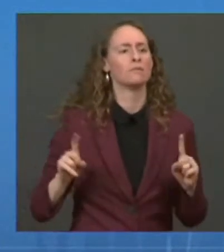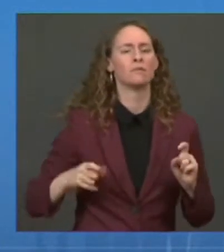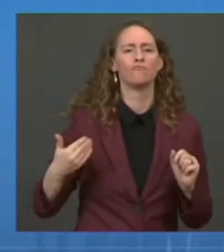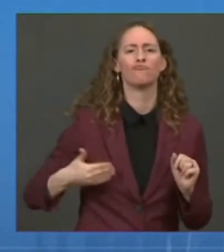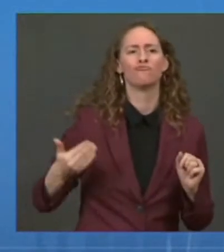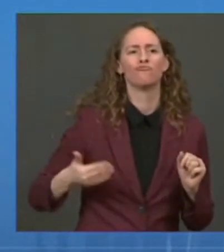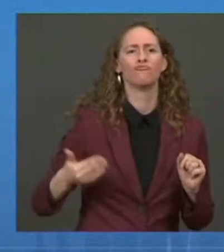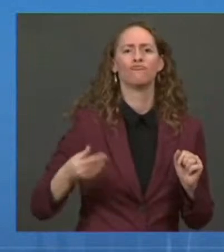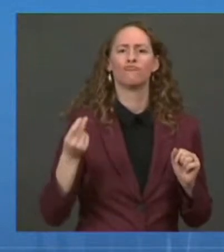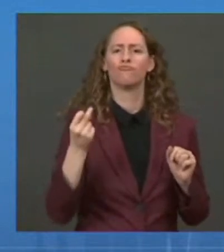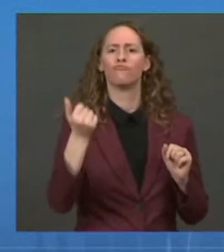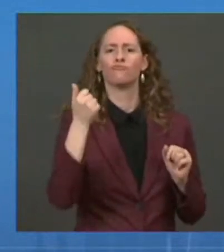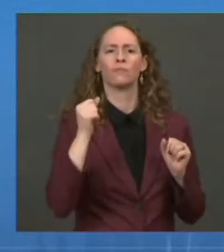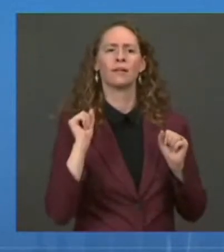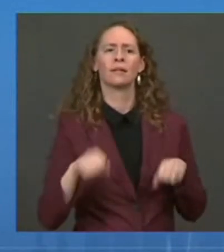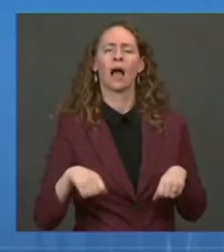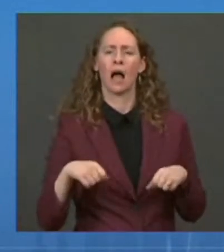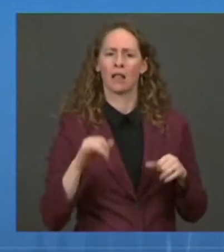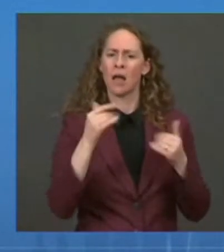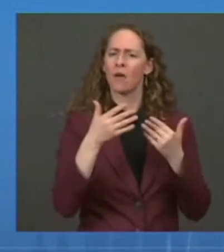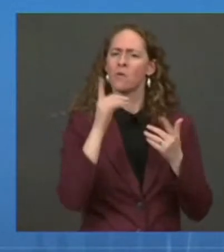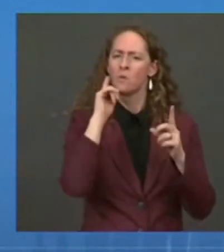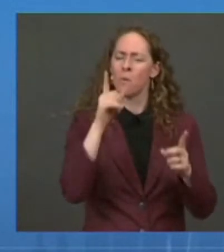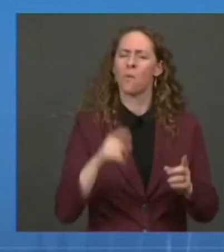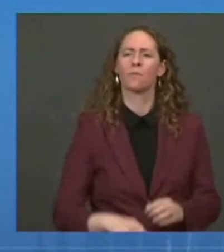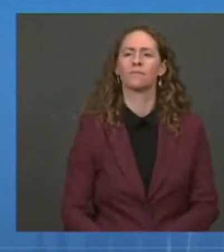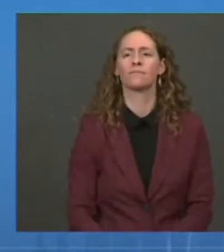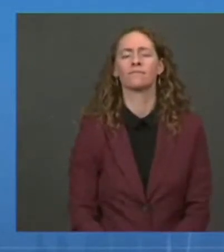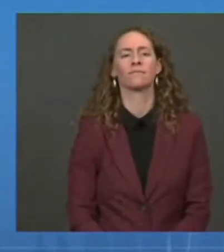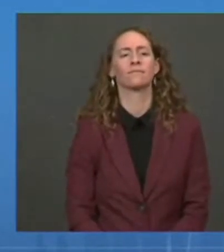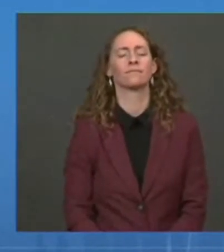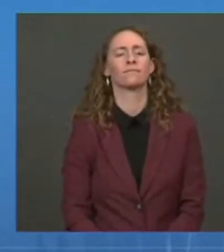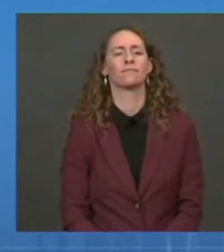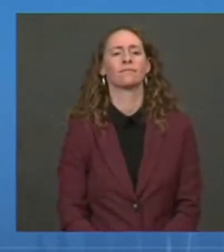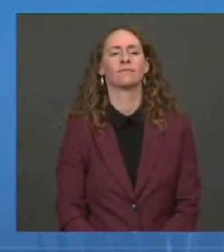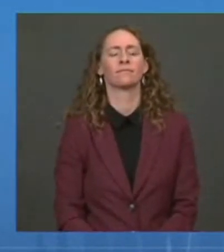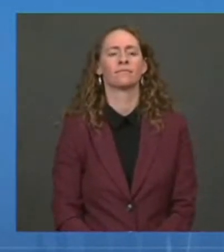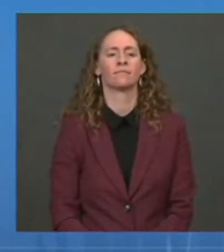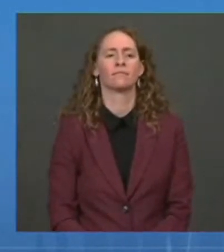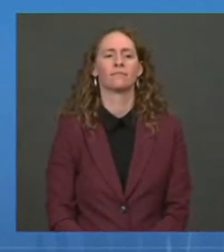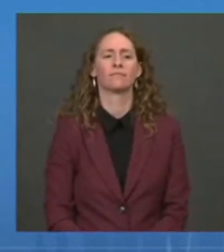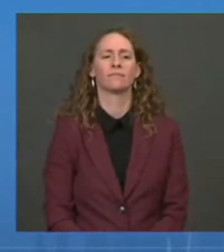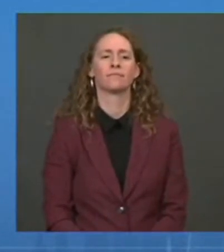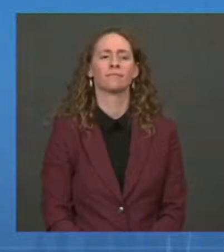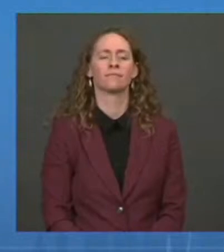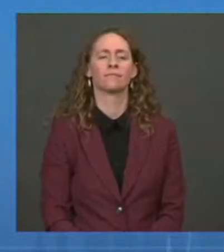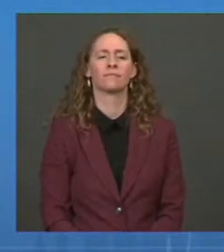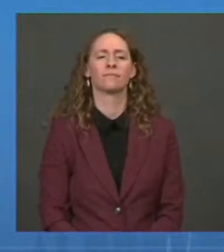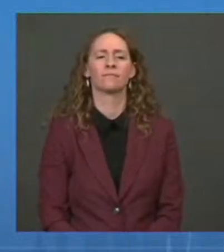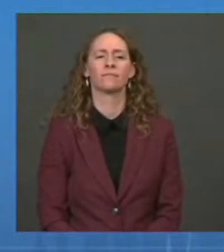WANT TO MAKE SURE WE GET AMERICANS TESTED IN THE MOST